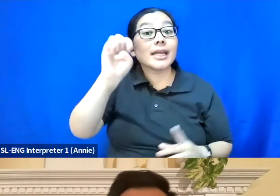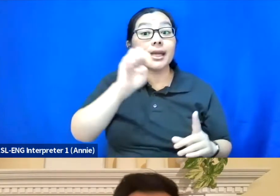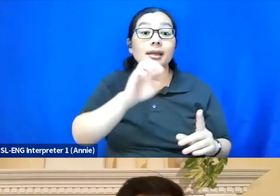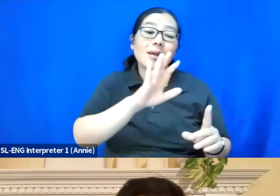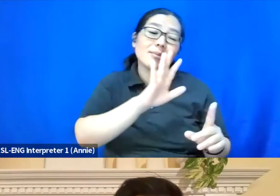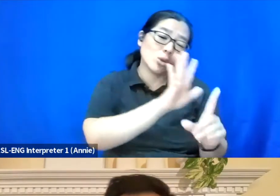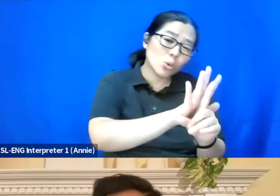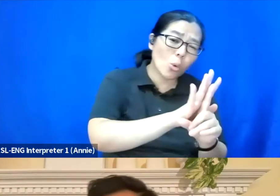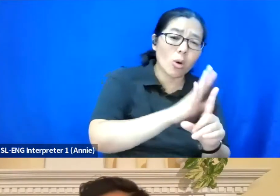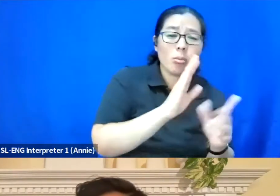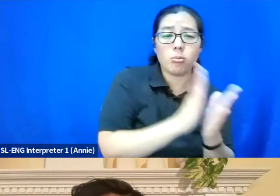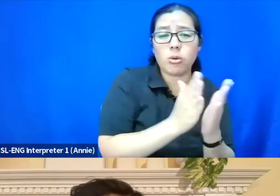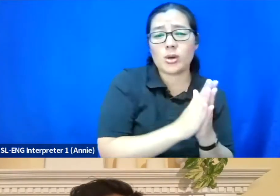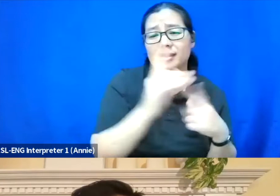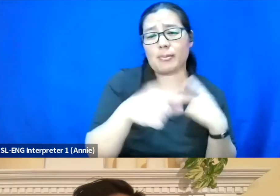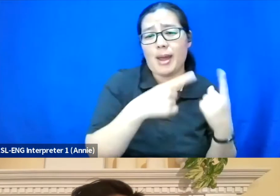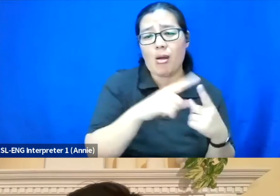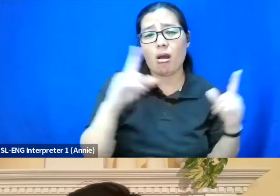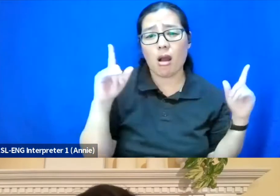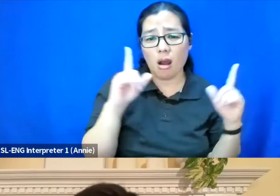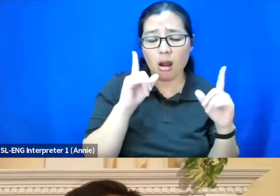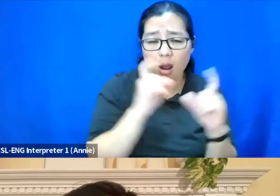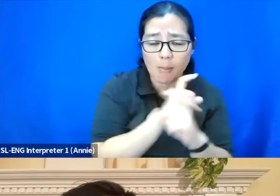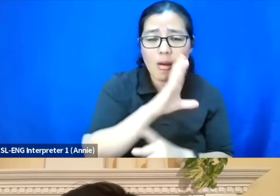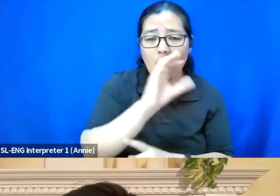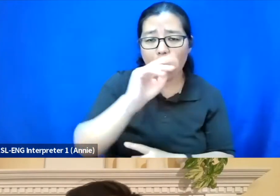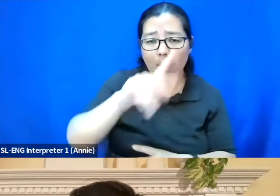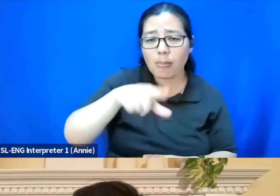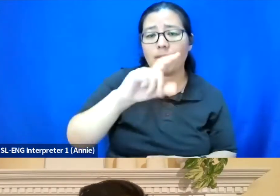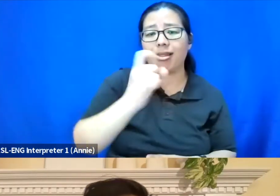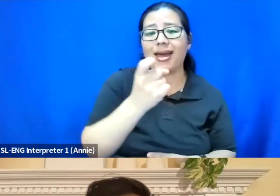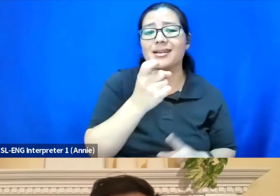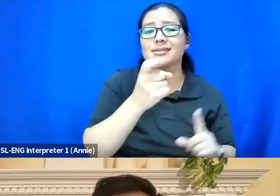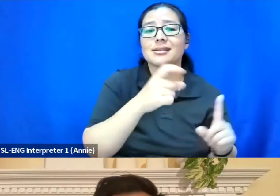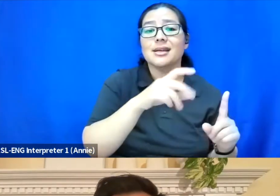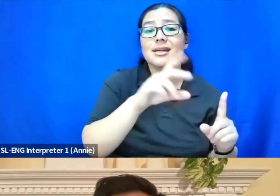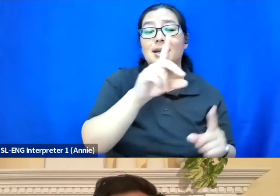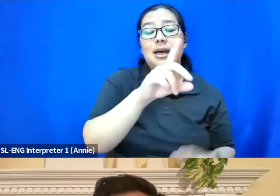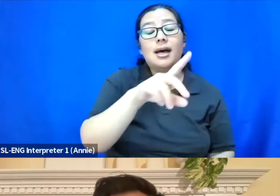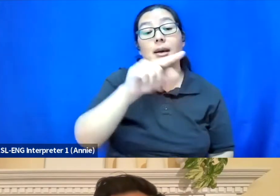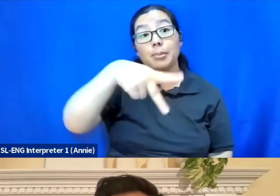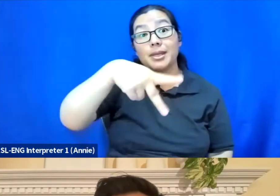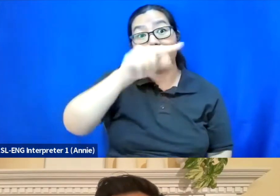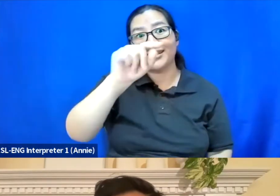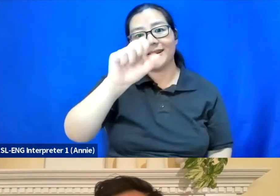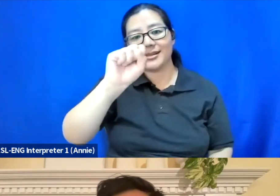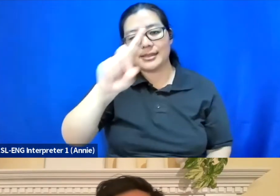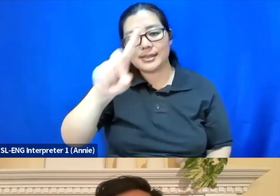and physical disability that started in my life in about 2013.